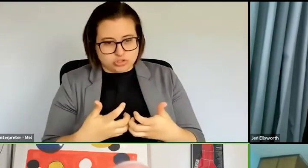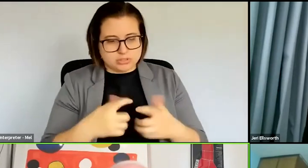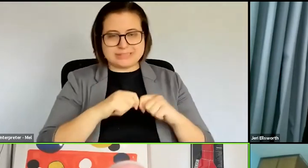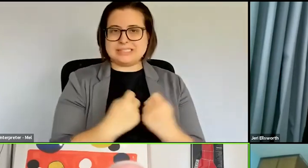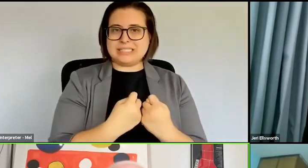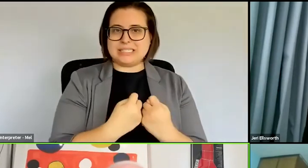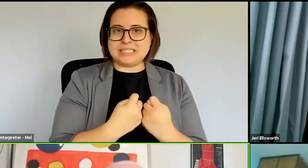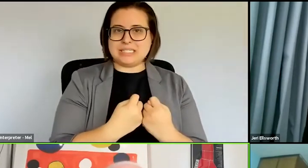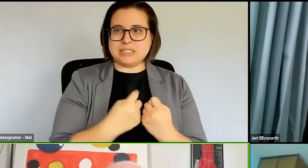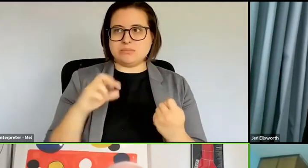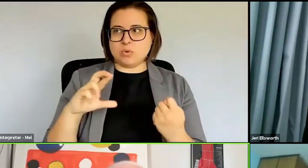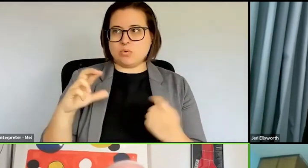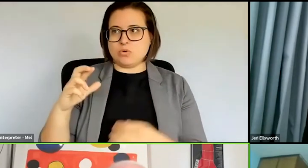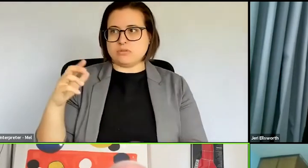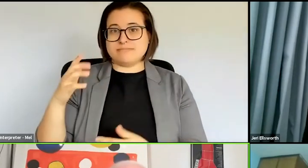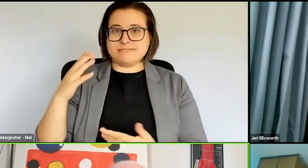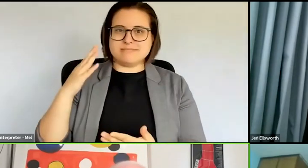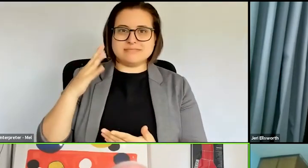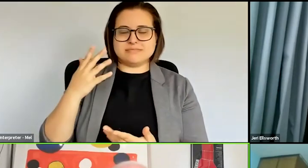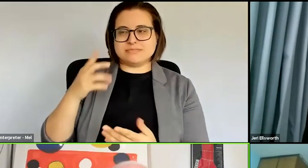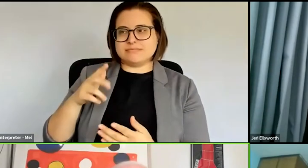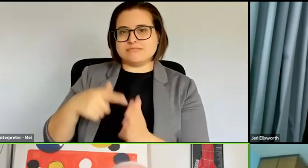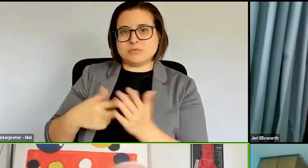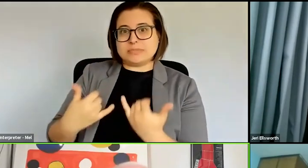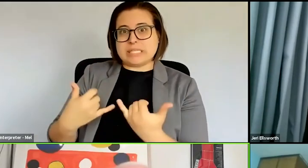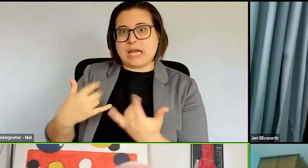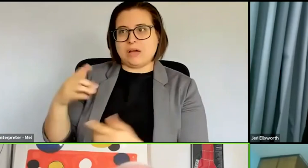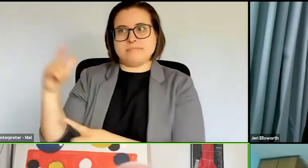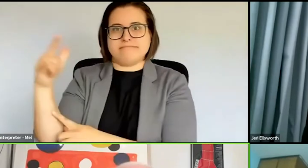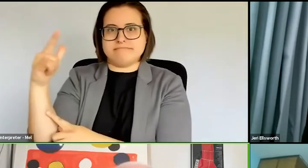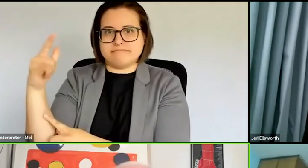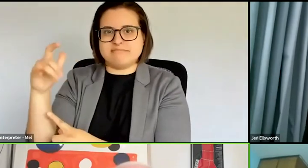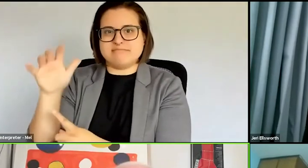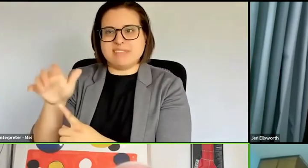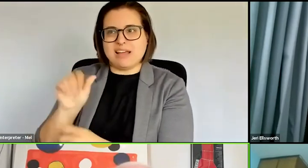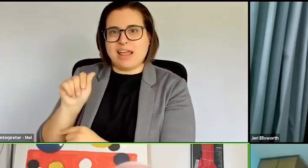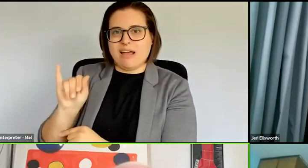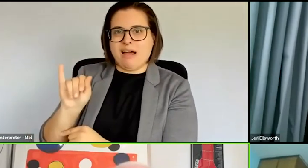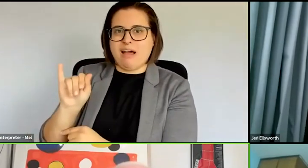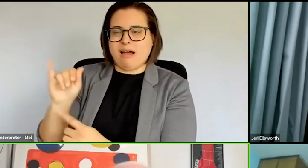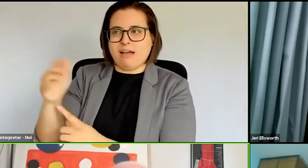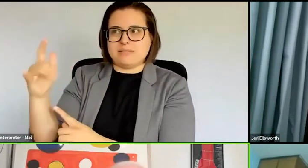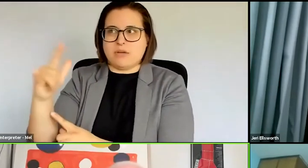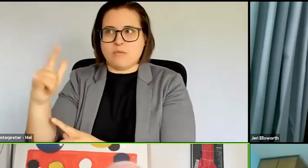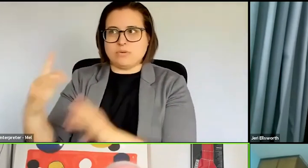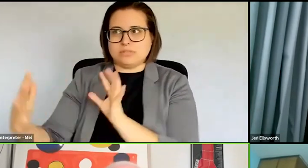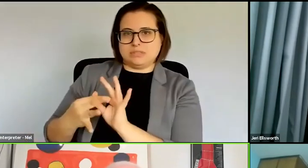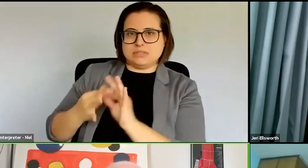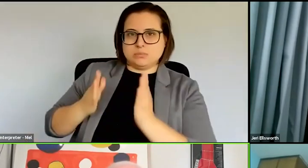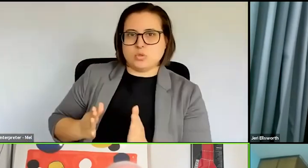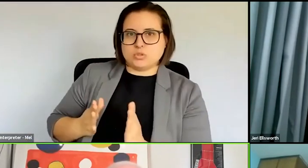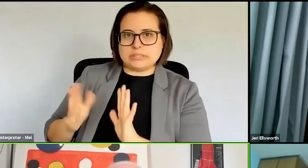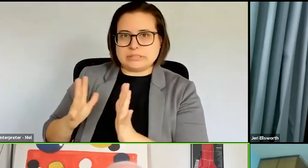for aircraft etc is a hot topic at the moment in AI, but for example, understanding the safe